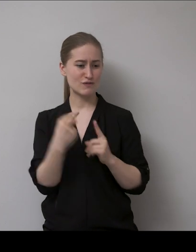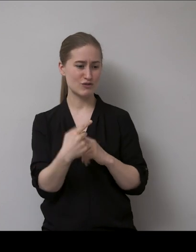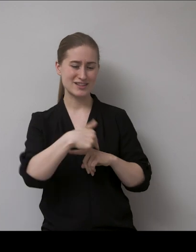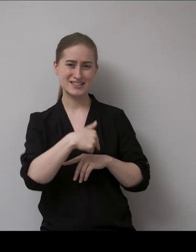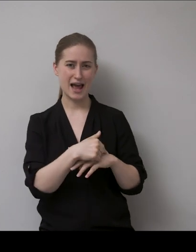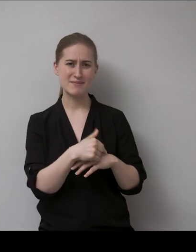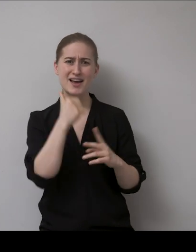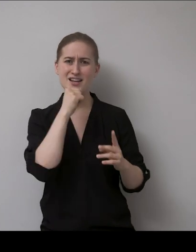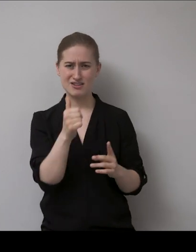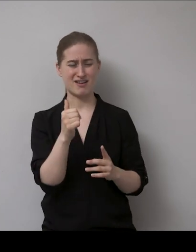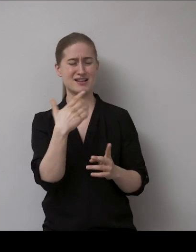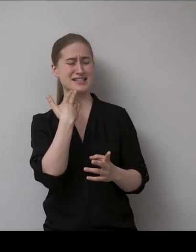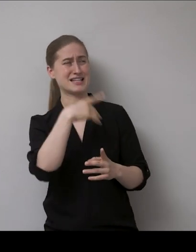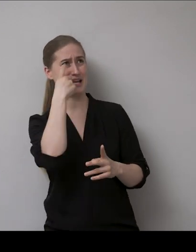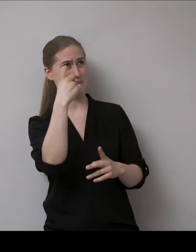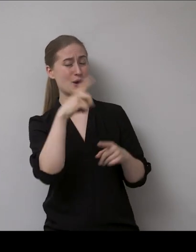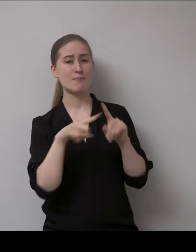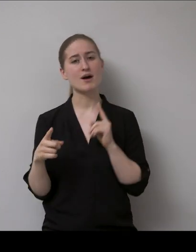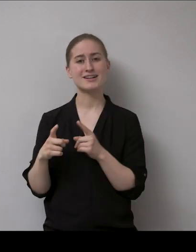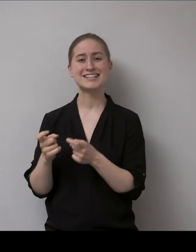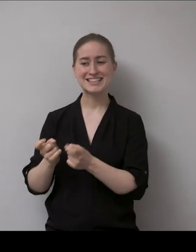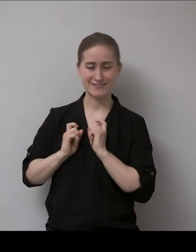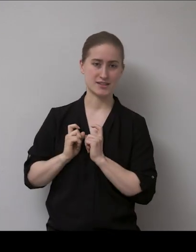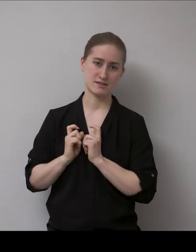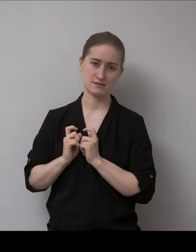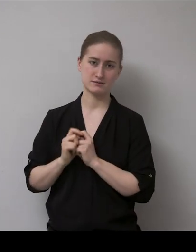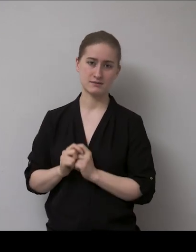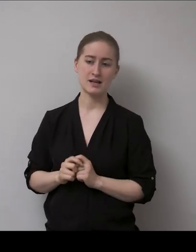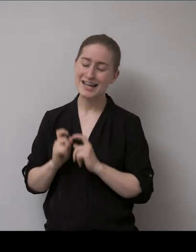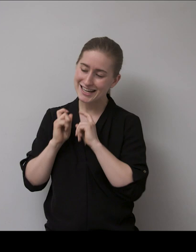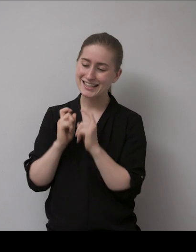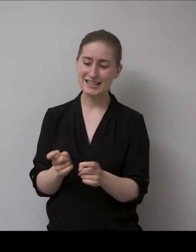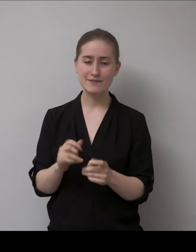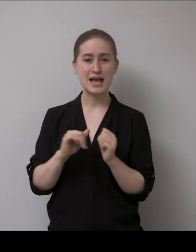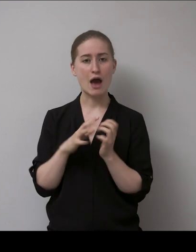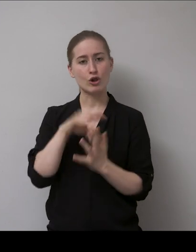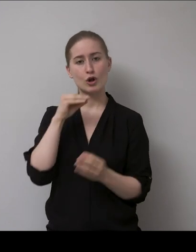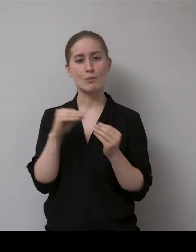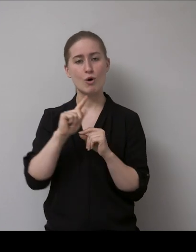not as a nightmare, but as a gift. A gift to learn more about yourself.